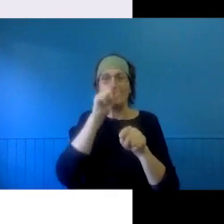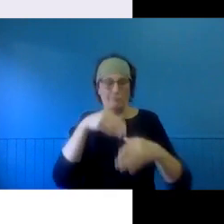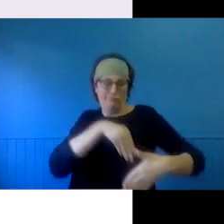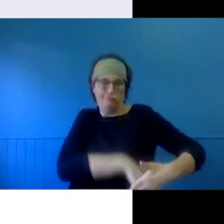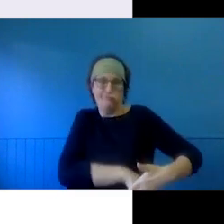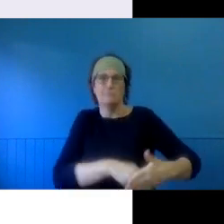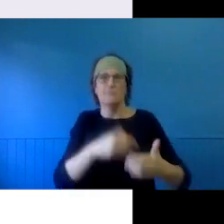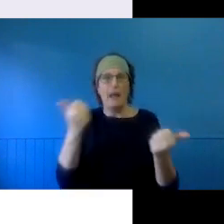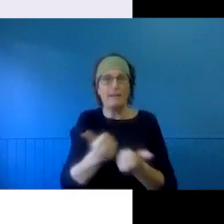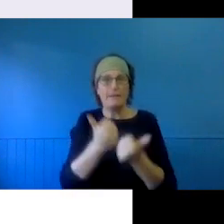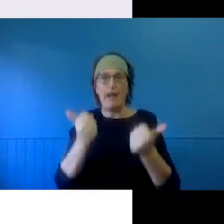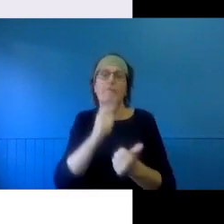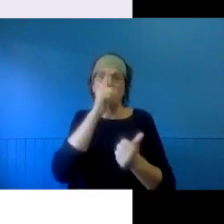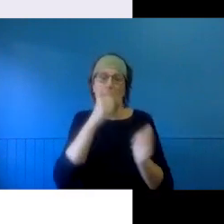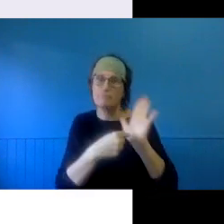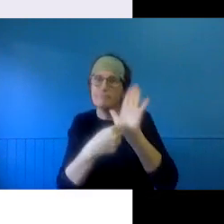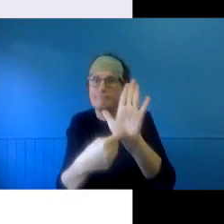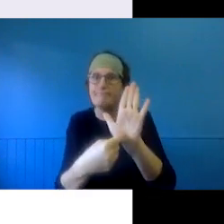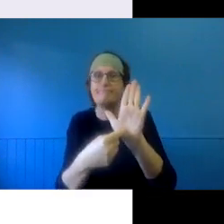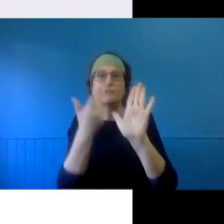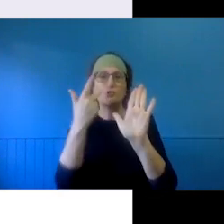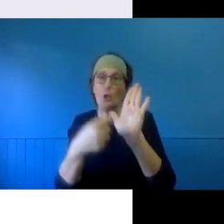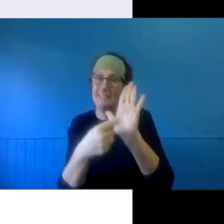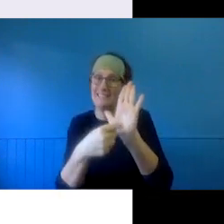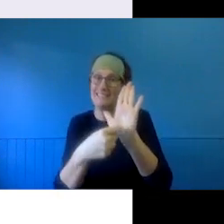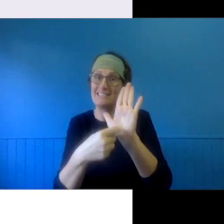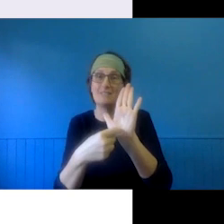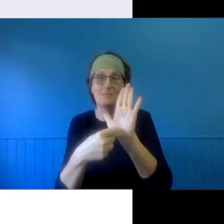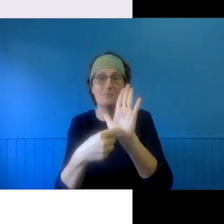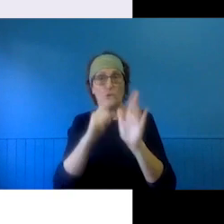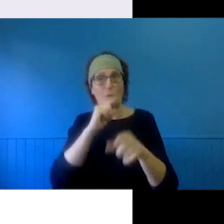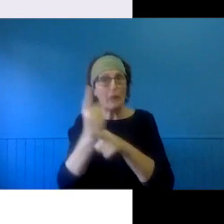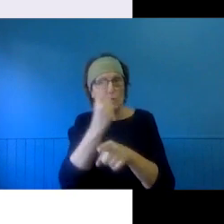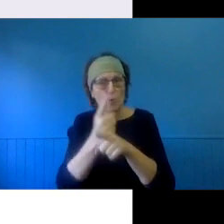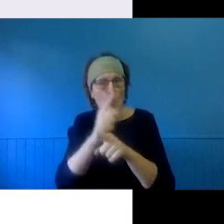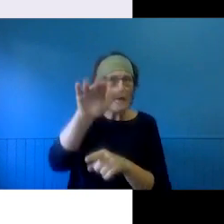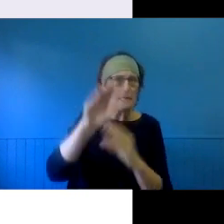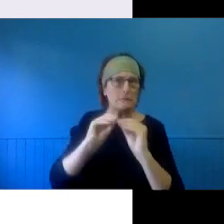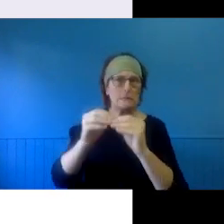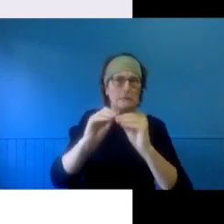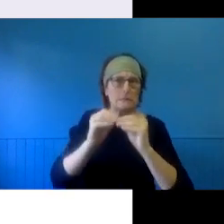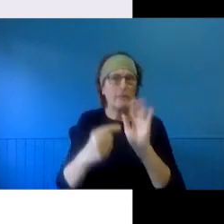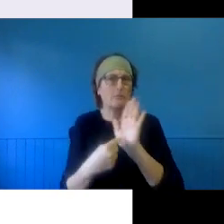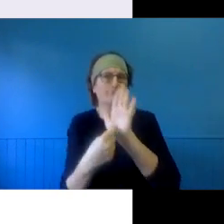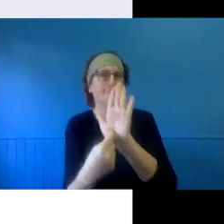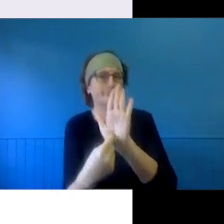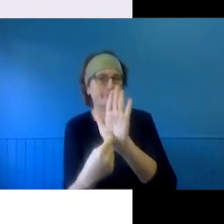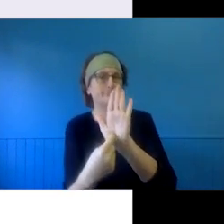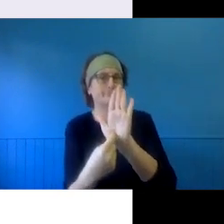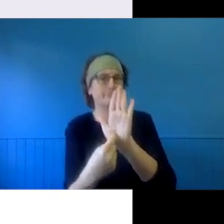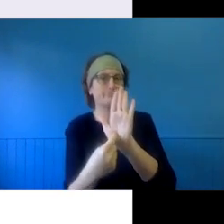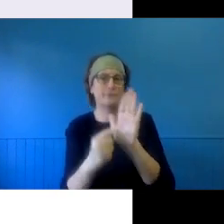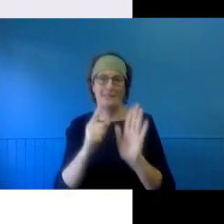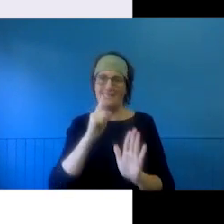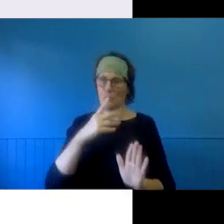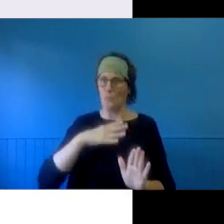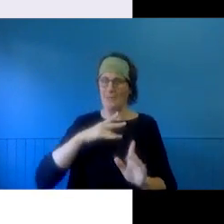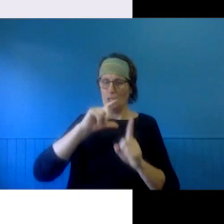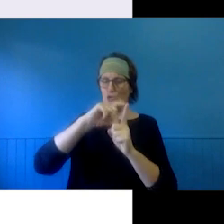to educate the people in the cultural space they were working